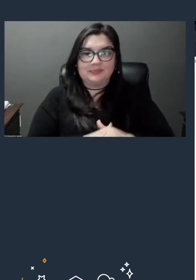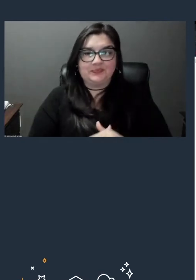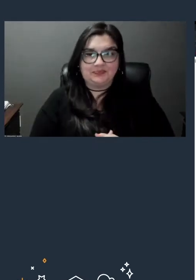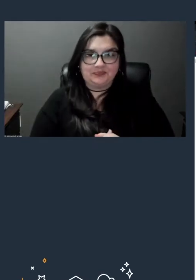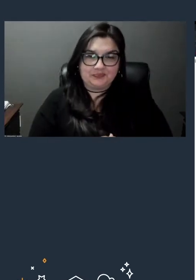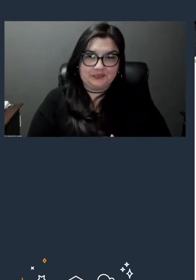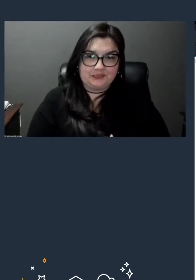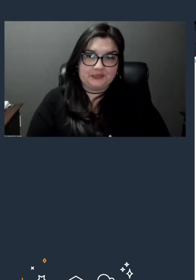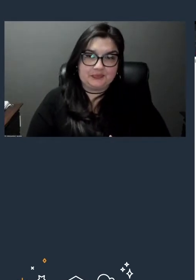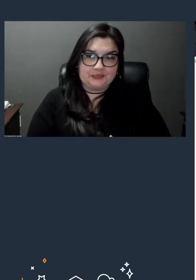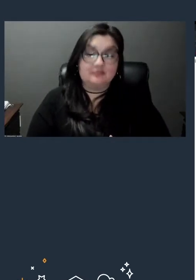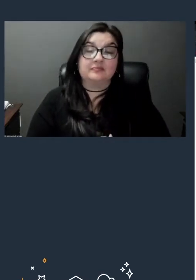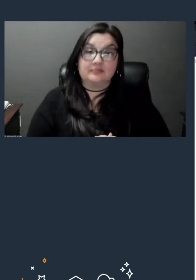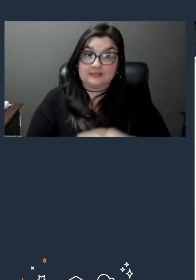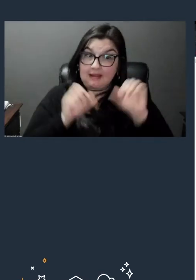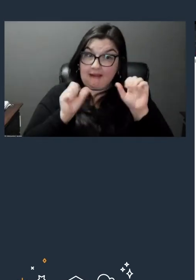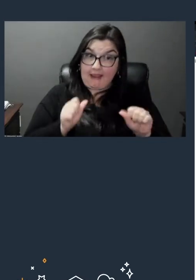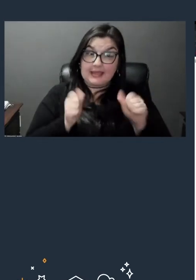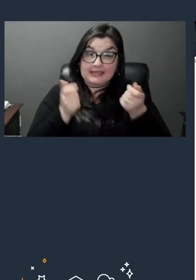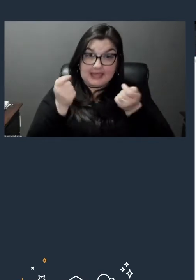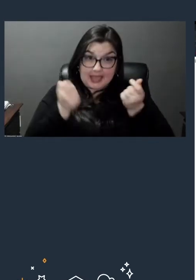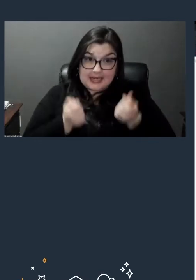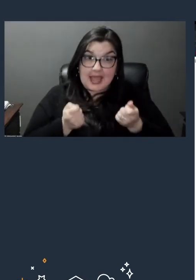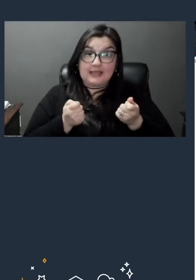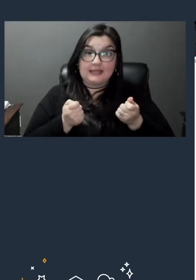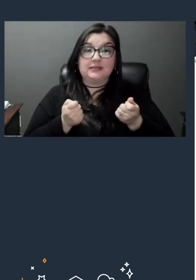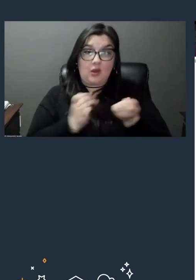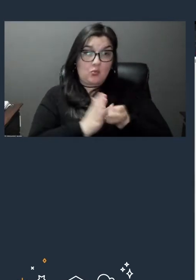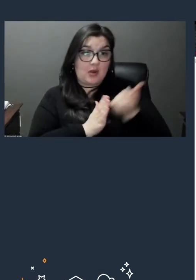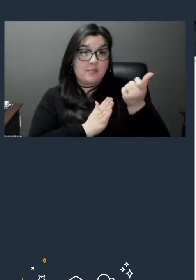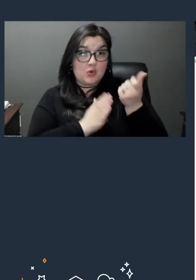I can edit or remove the filter anytime and go back to my original view.